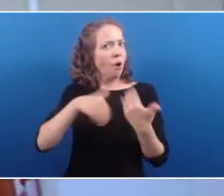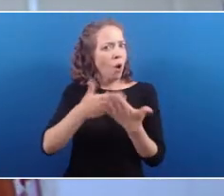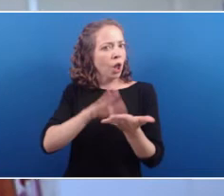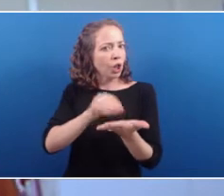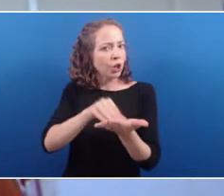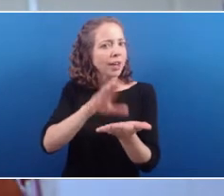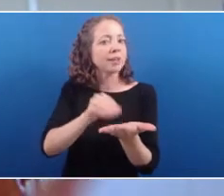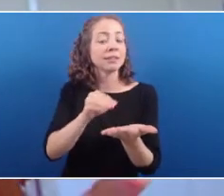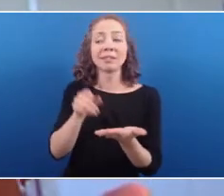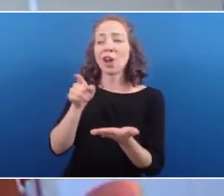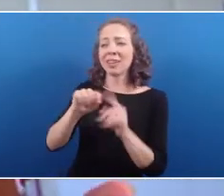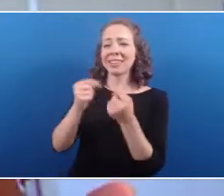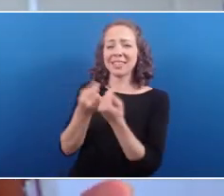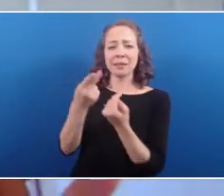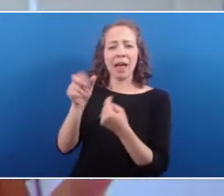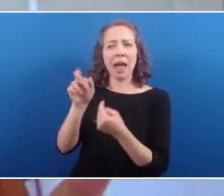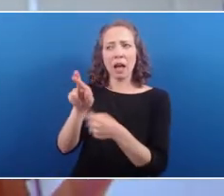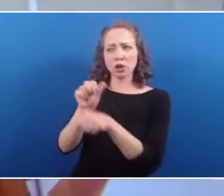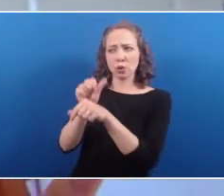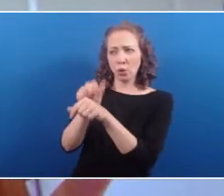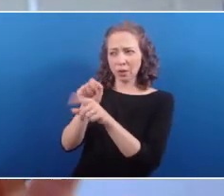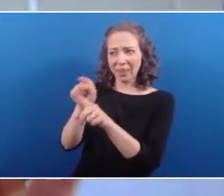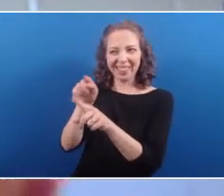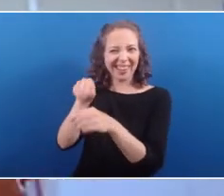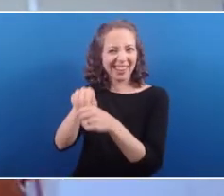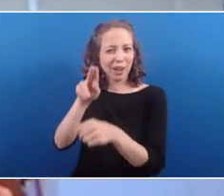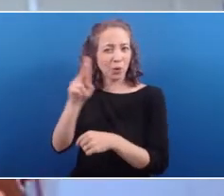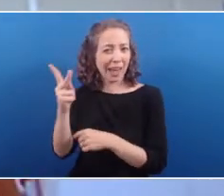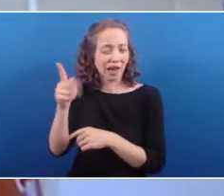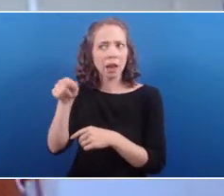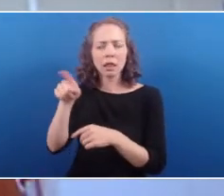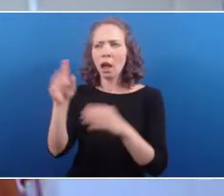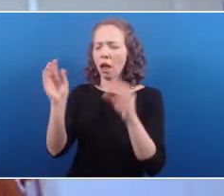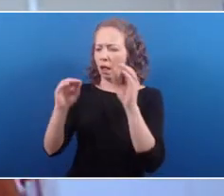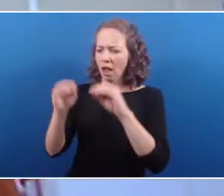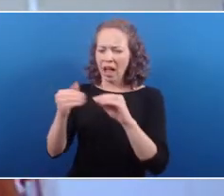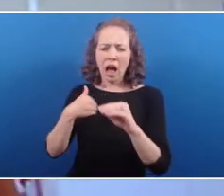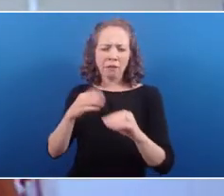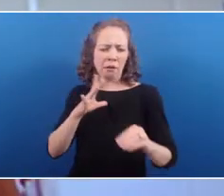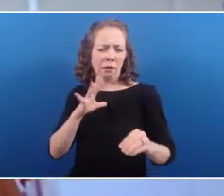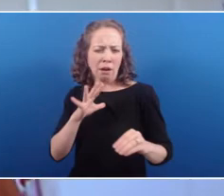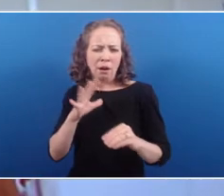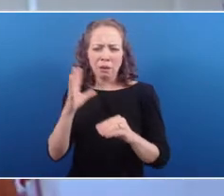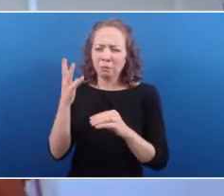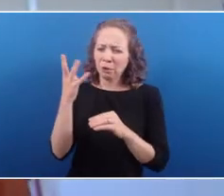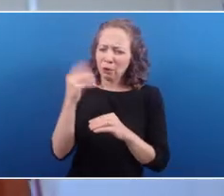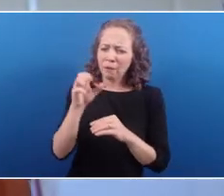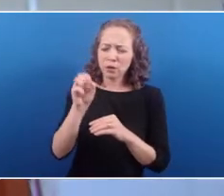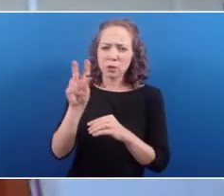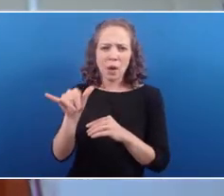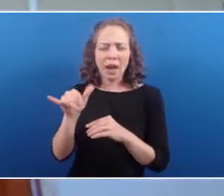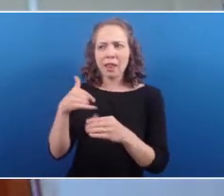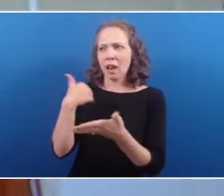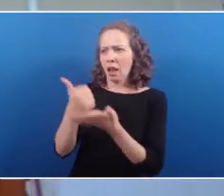this brilliant sway that walks through all of the different technology. Of course, I have only gotten to hit on a very small percentage